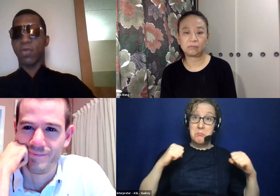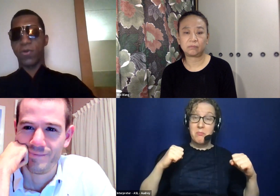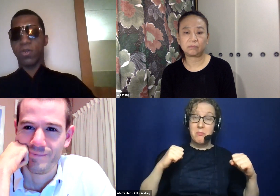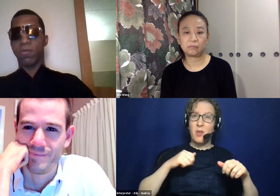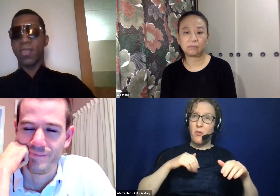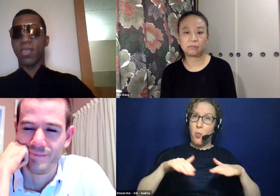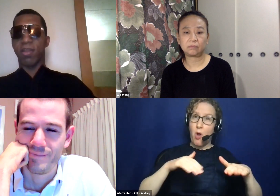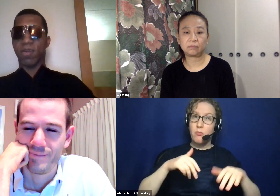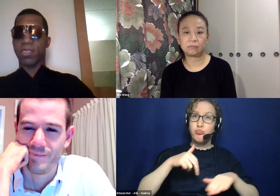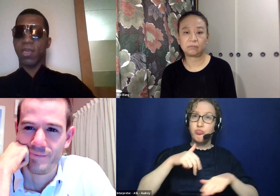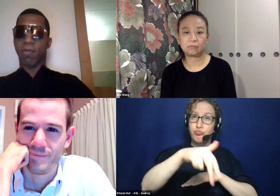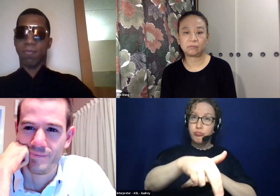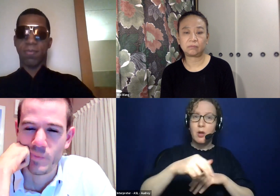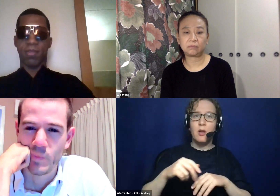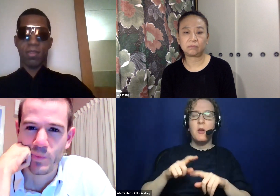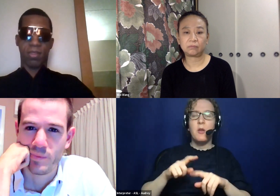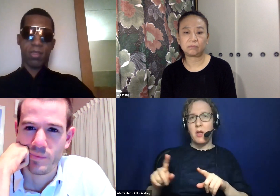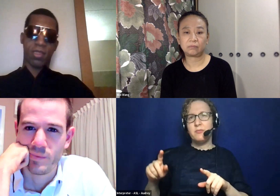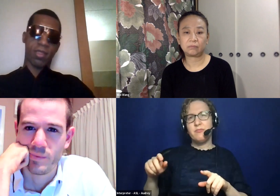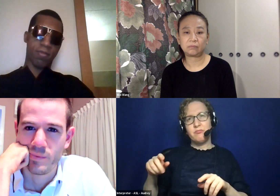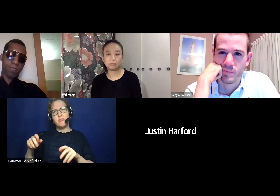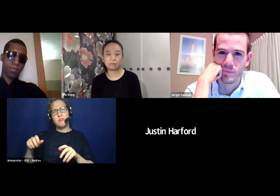good with the University. >> JUSTIN HARFORD: